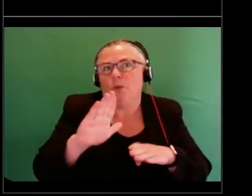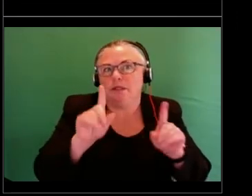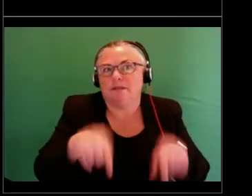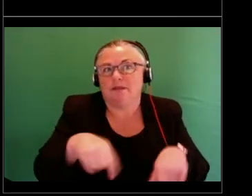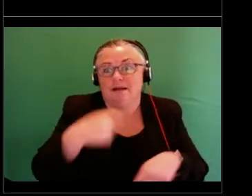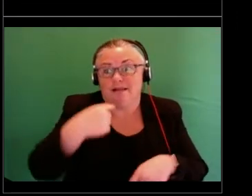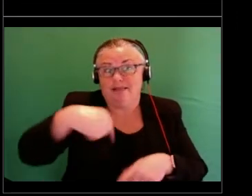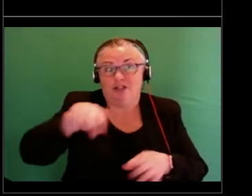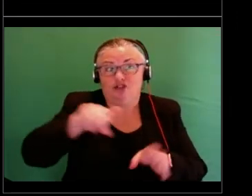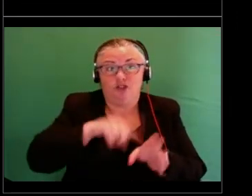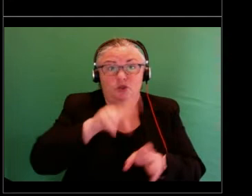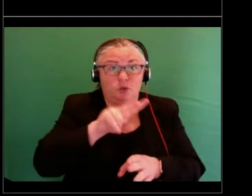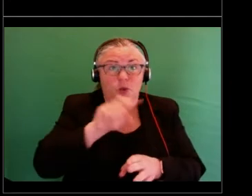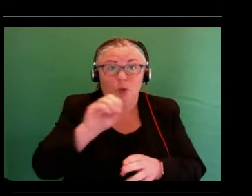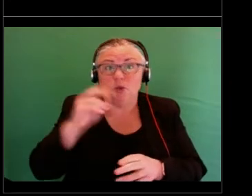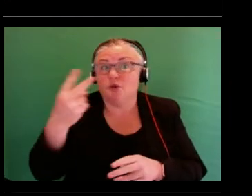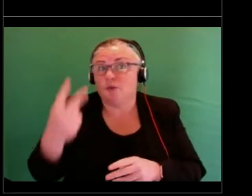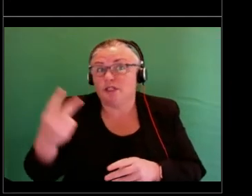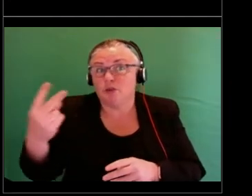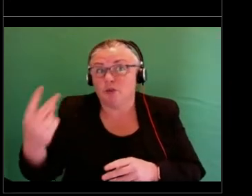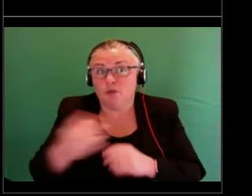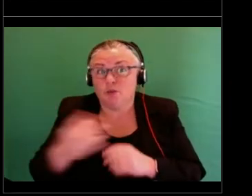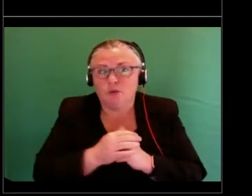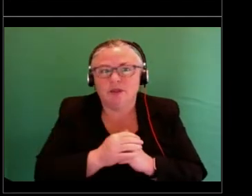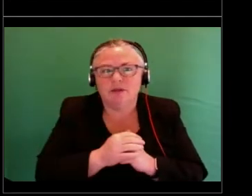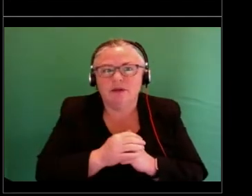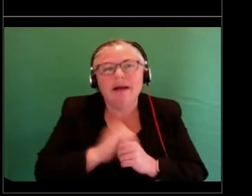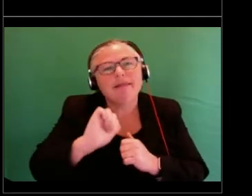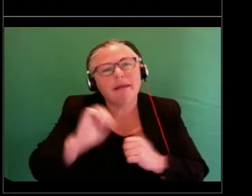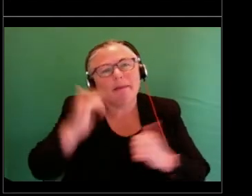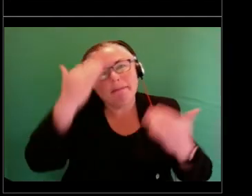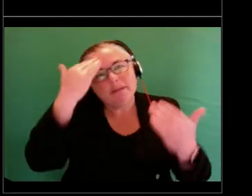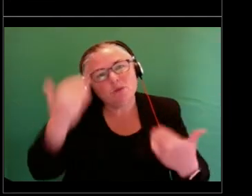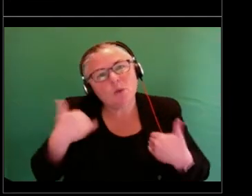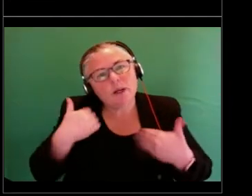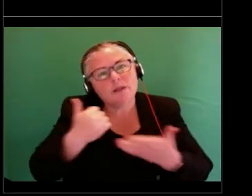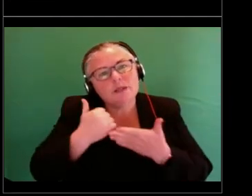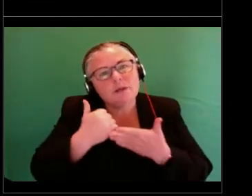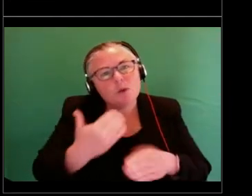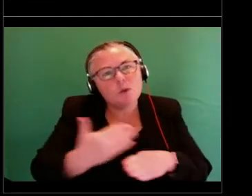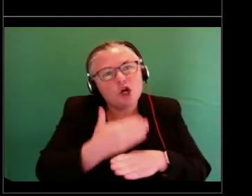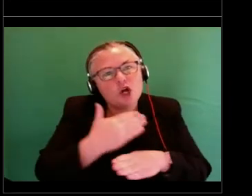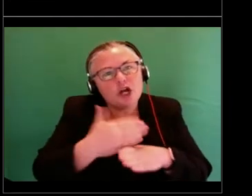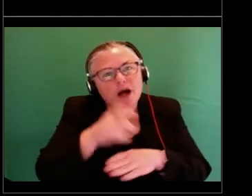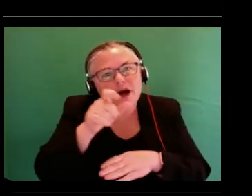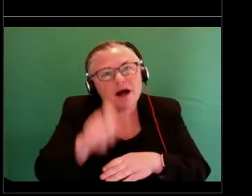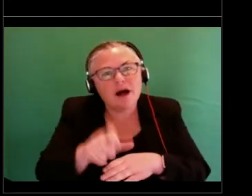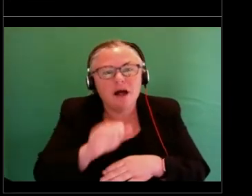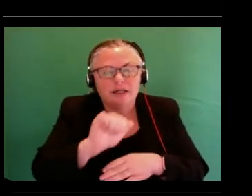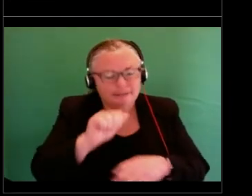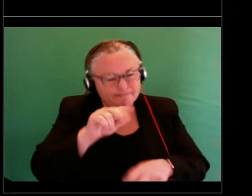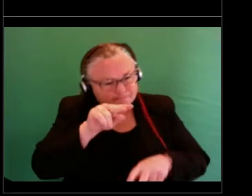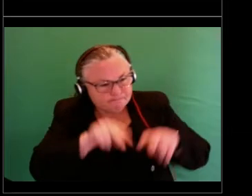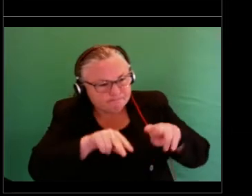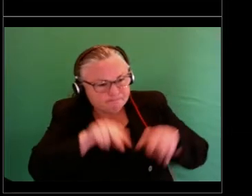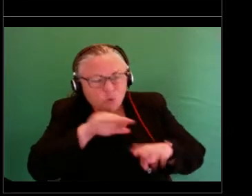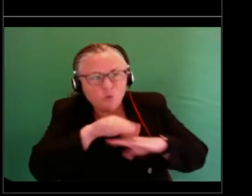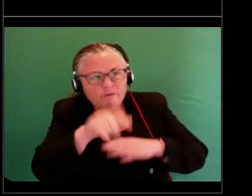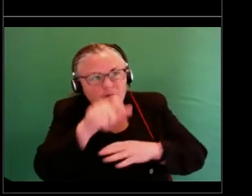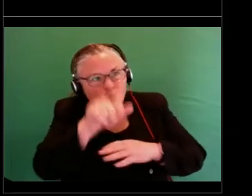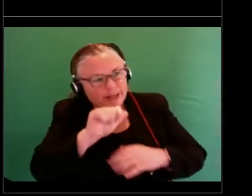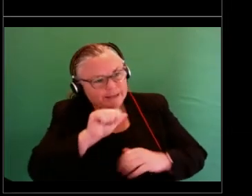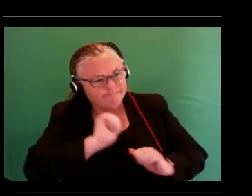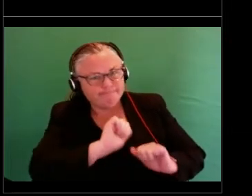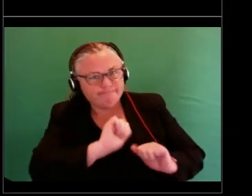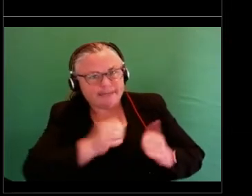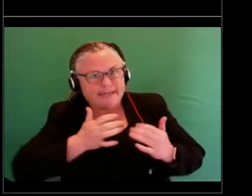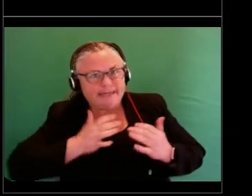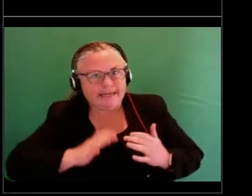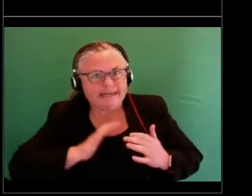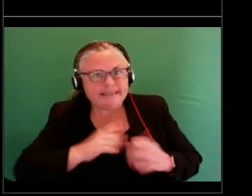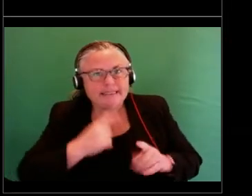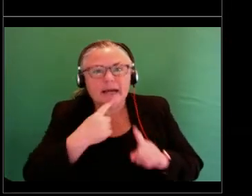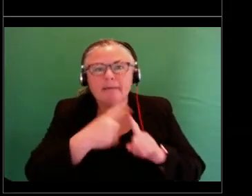where that court matter may be, whether it's electronic or whether it's in person is always